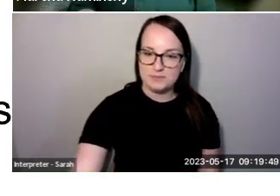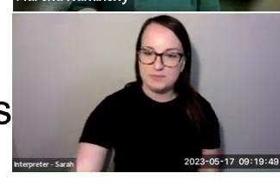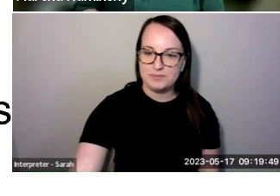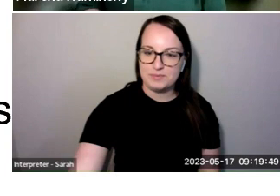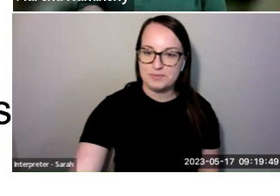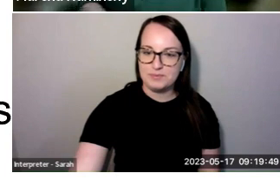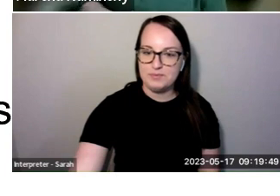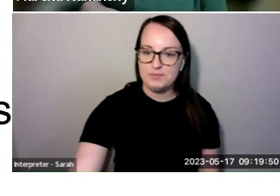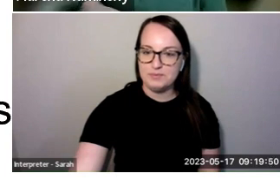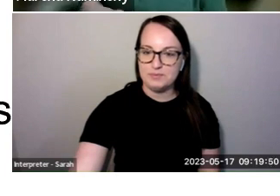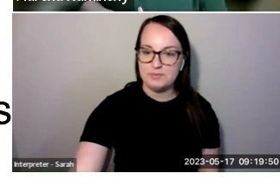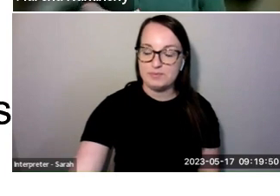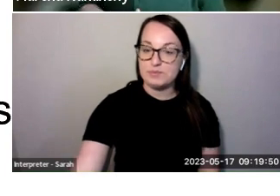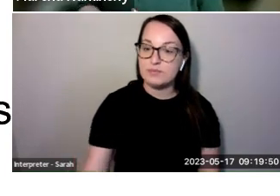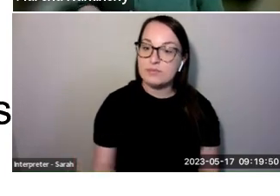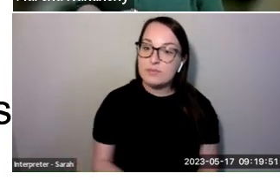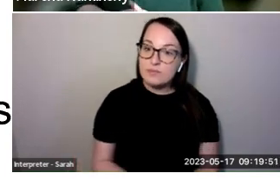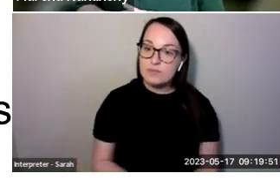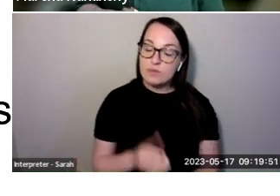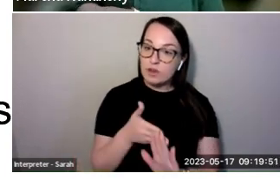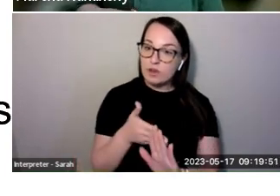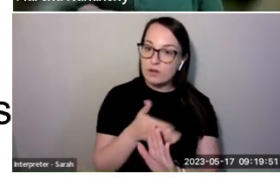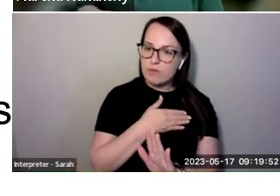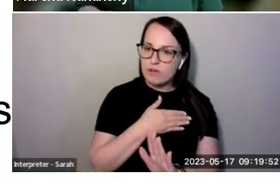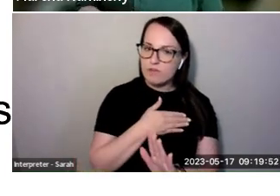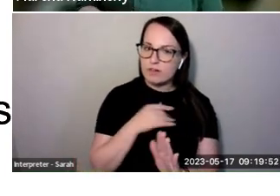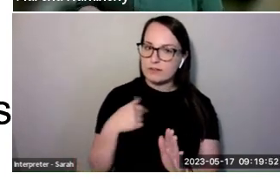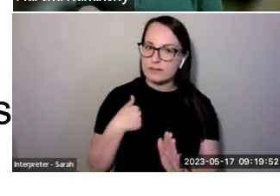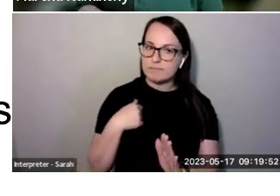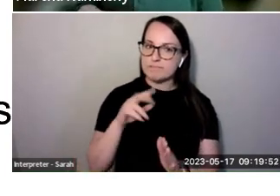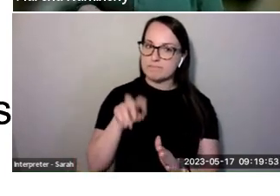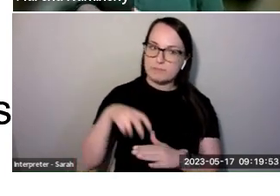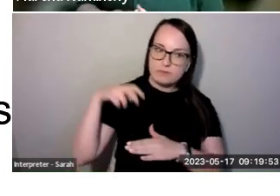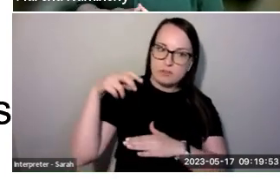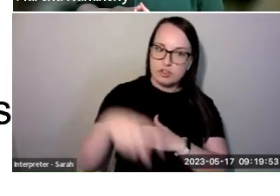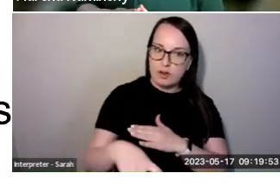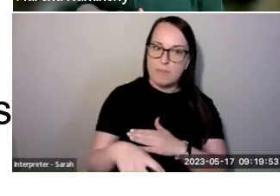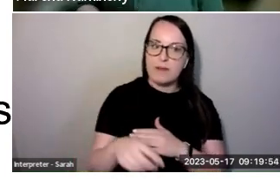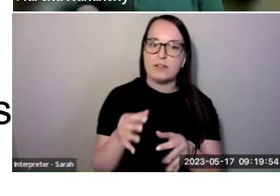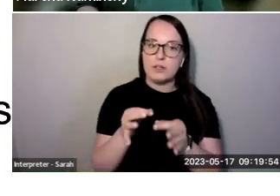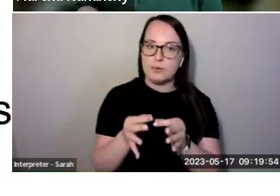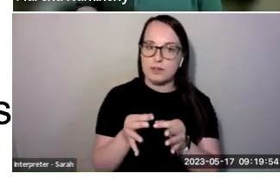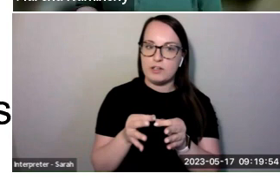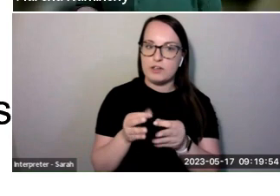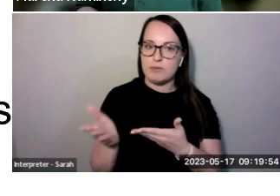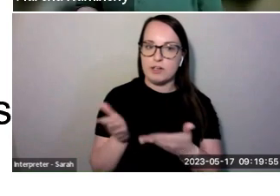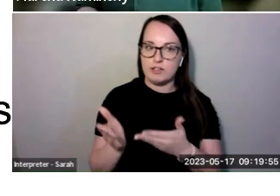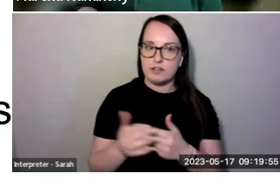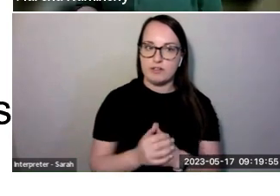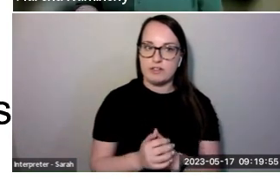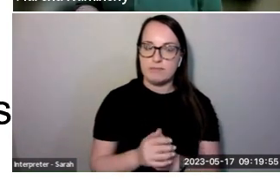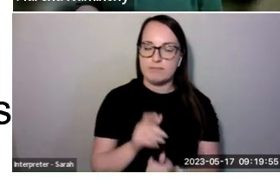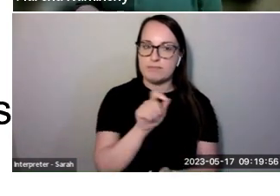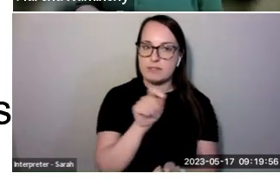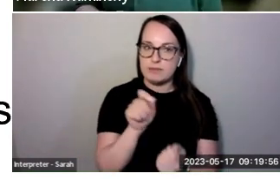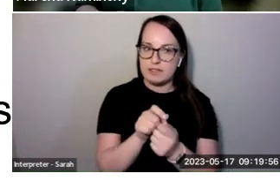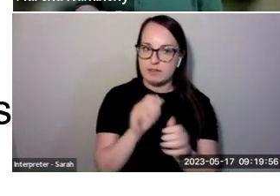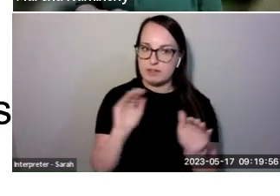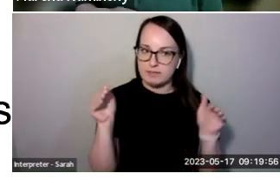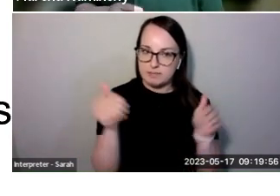blonde hair and a green shirt. Just before I get into interpreting